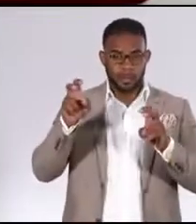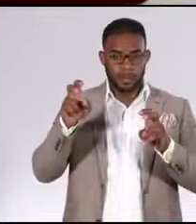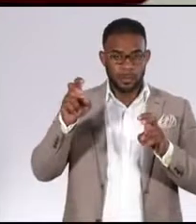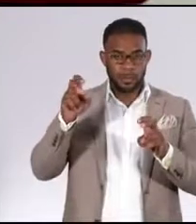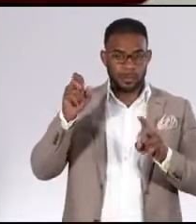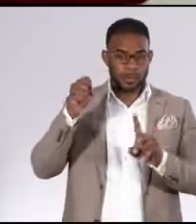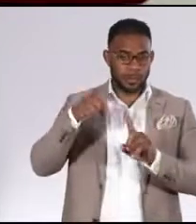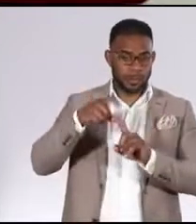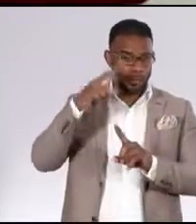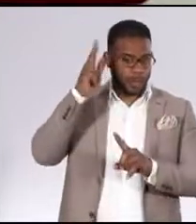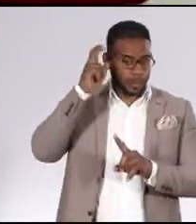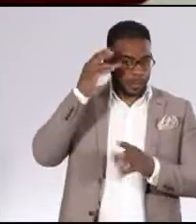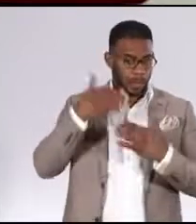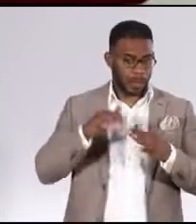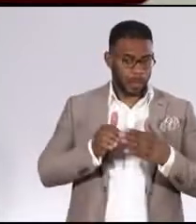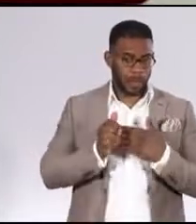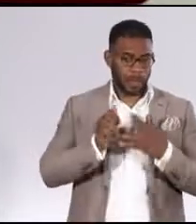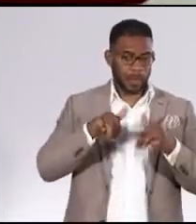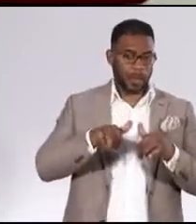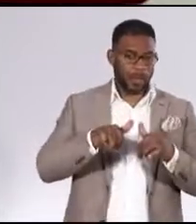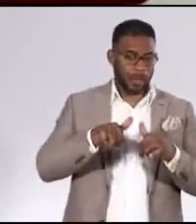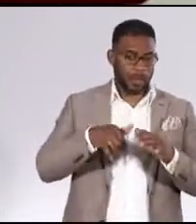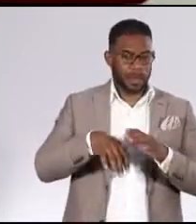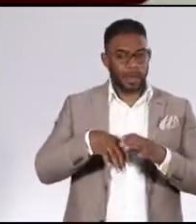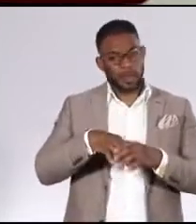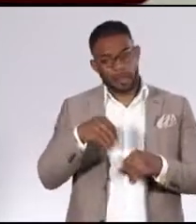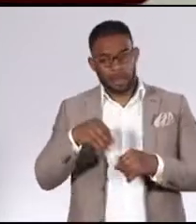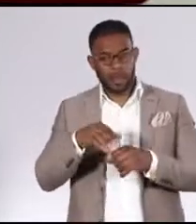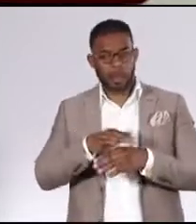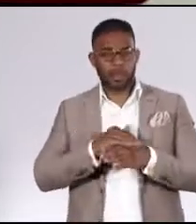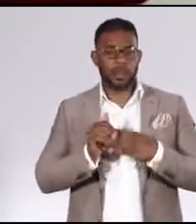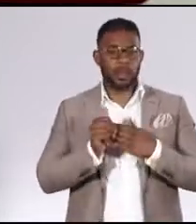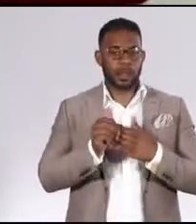to lead off this uh externally led patient focused drug development meeting.